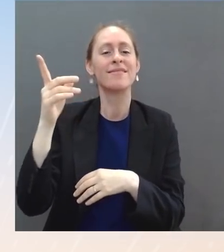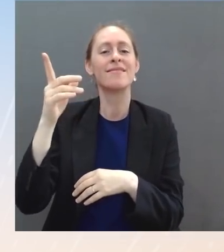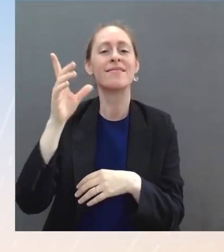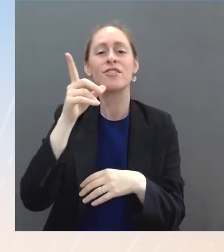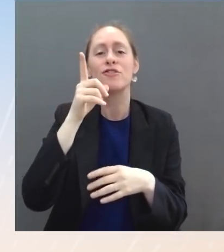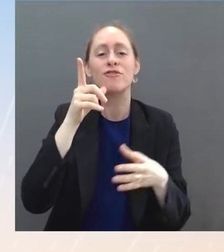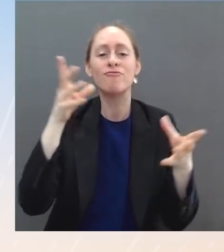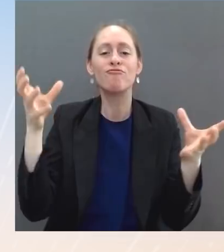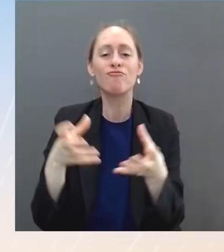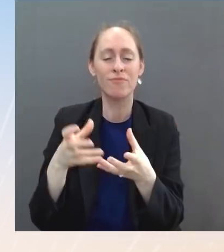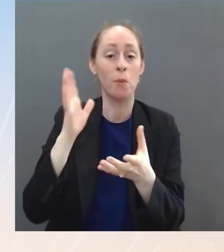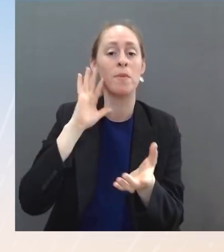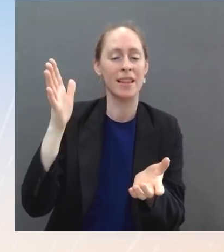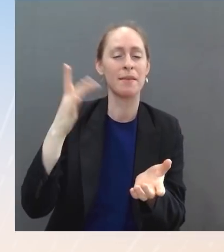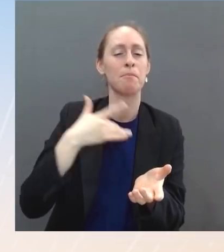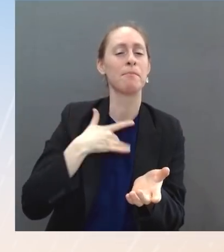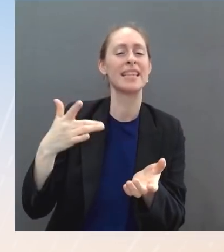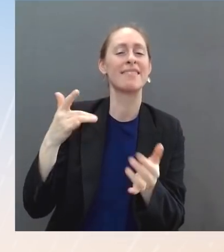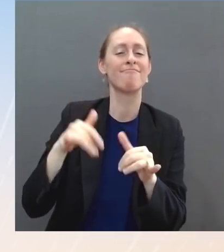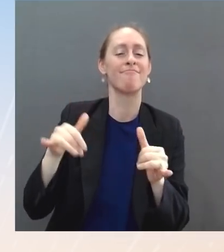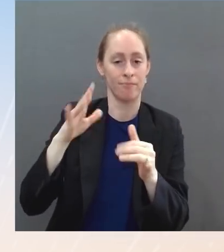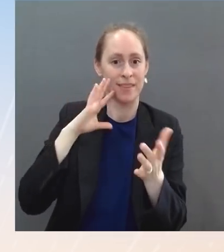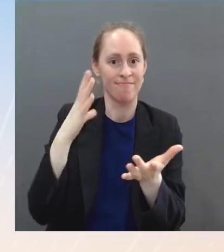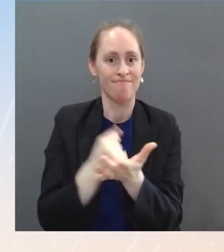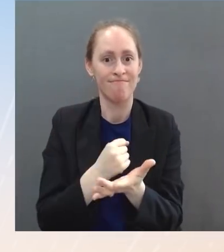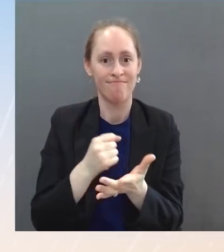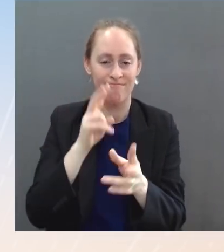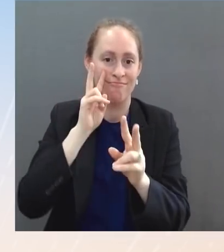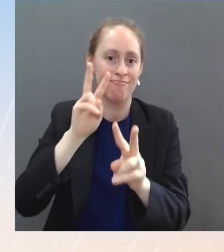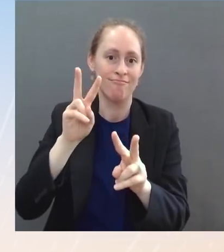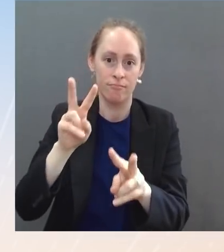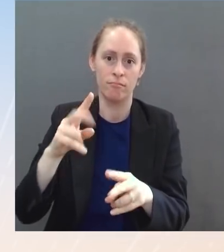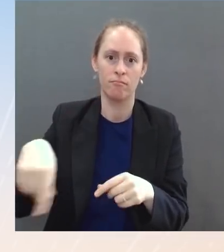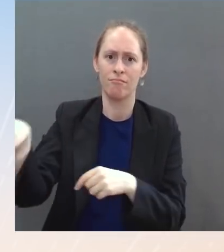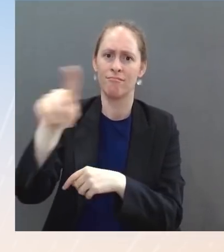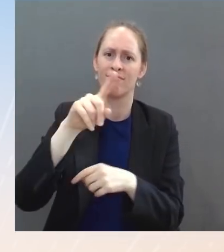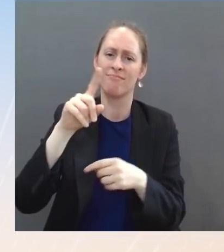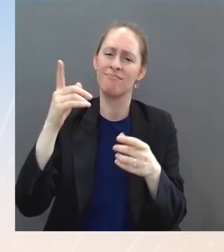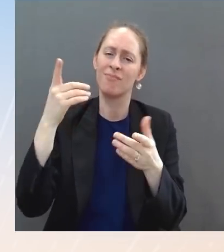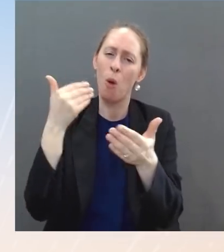They are real friends, not just Washington friends, and so I'm sure they will talk about events in the world